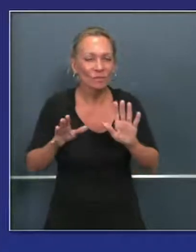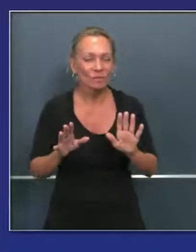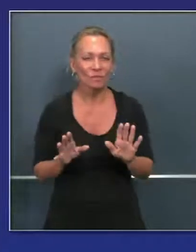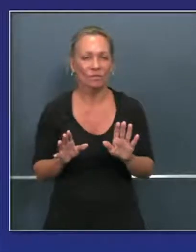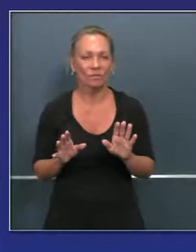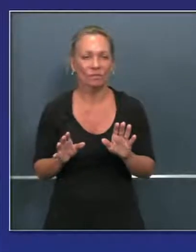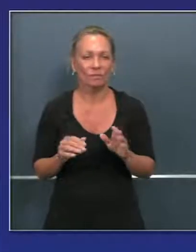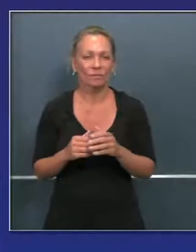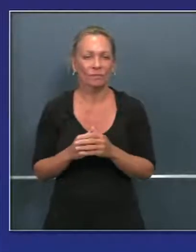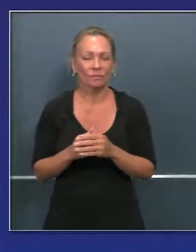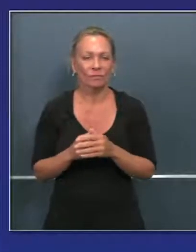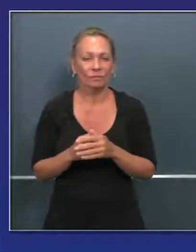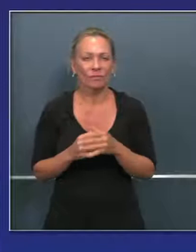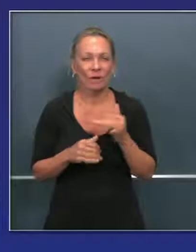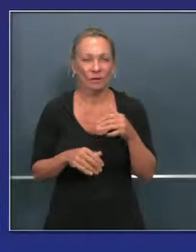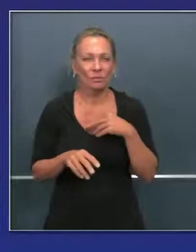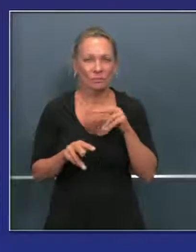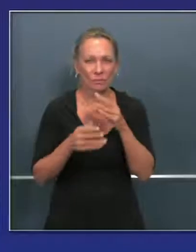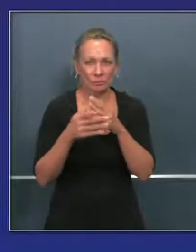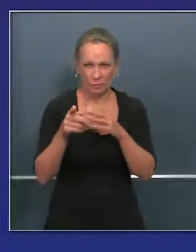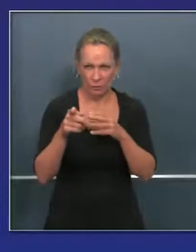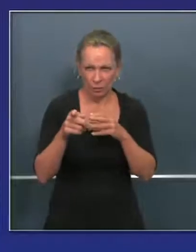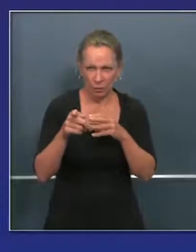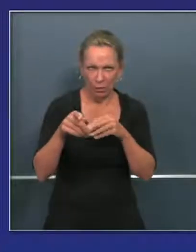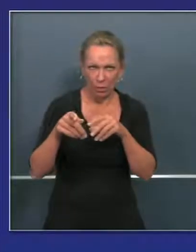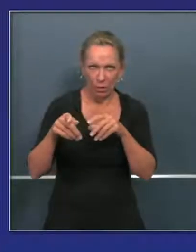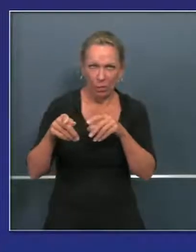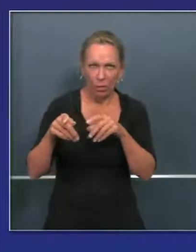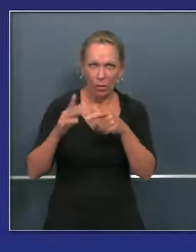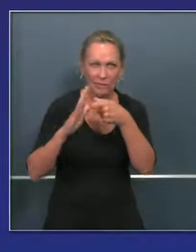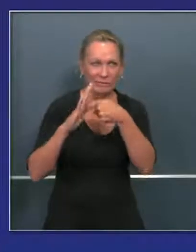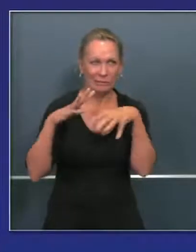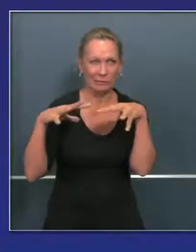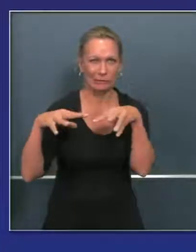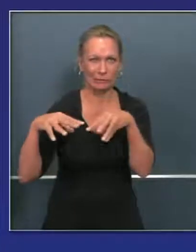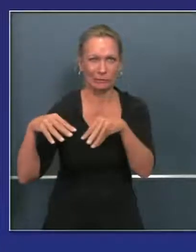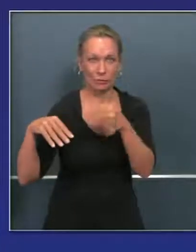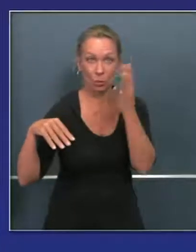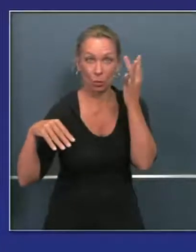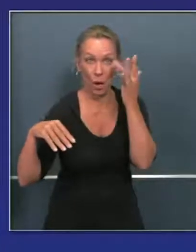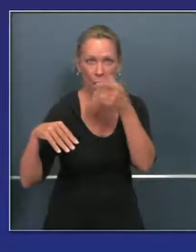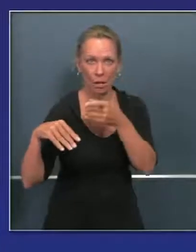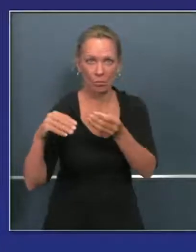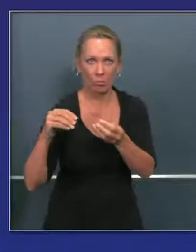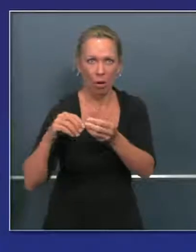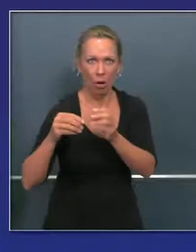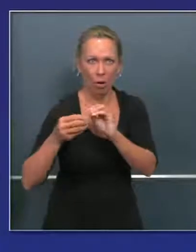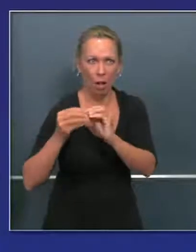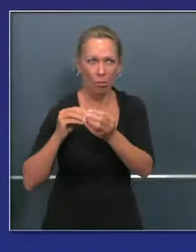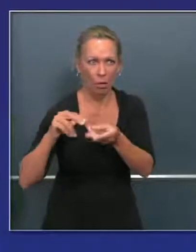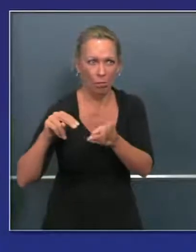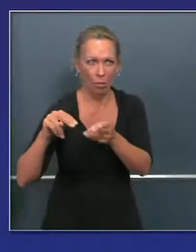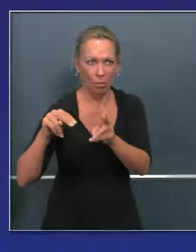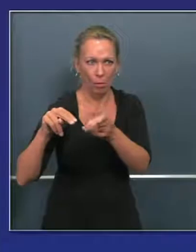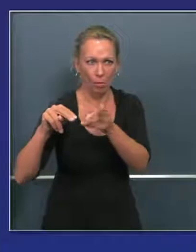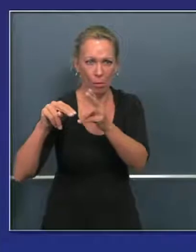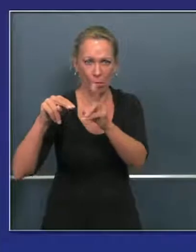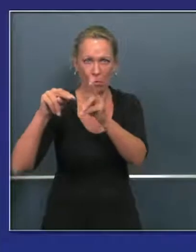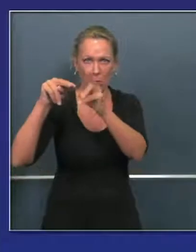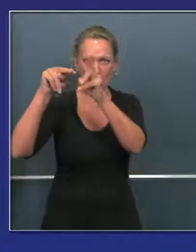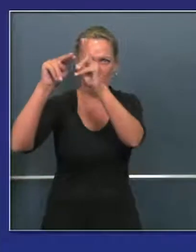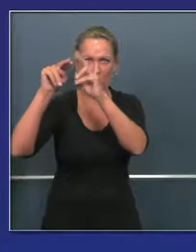cases per a hundred thousand people in a County reported as a case over a 14 day period we're